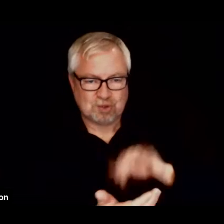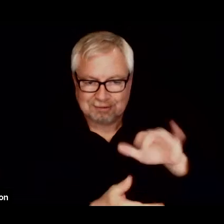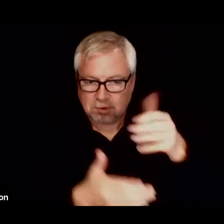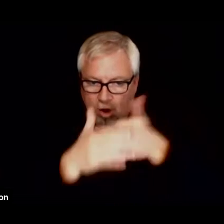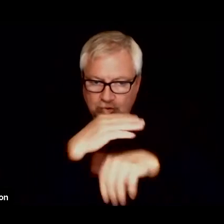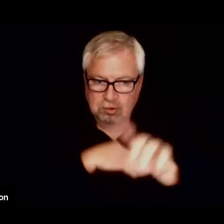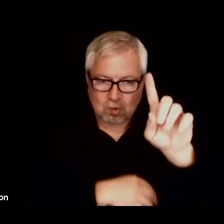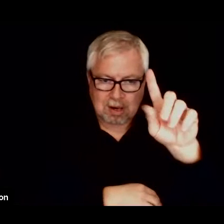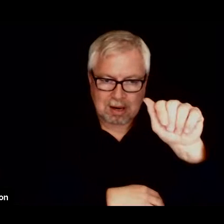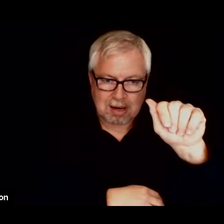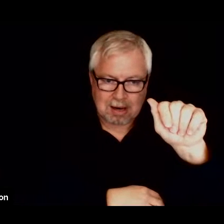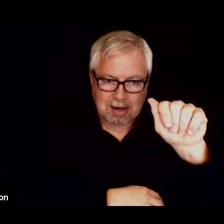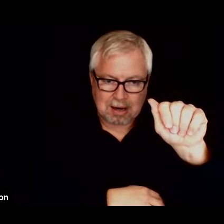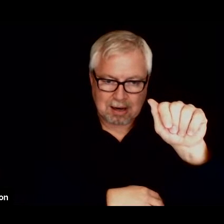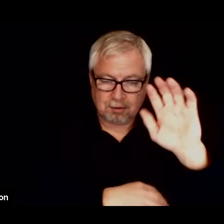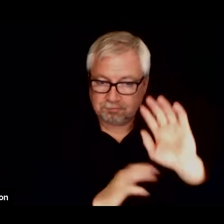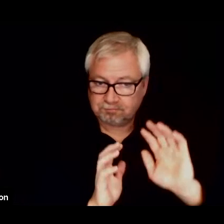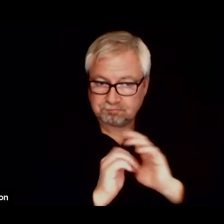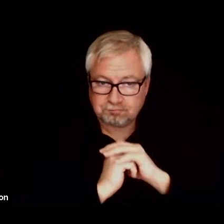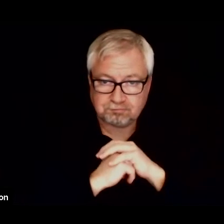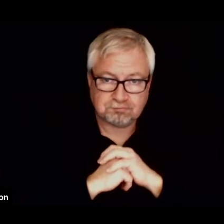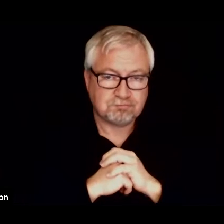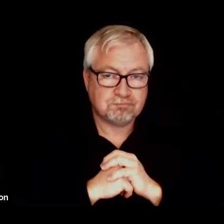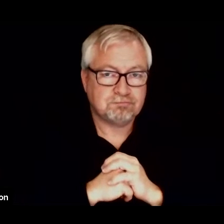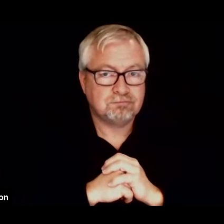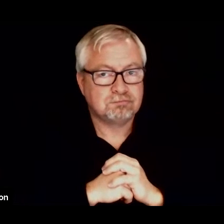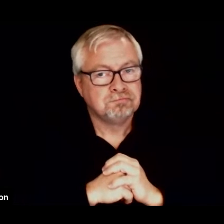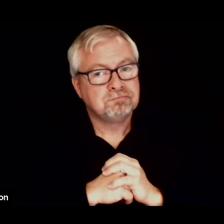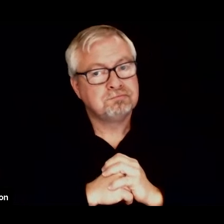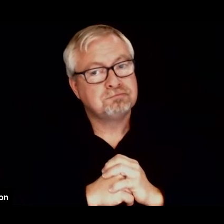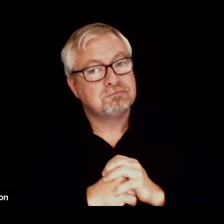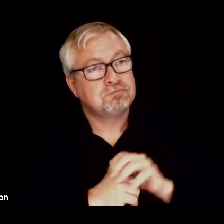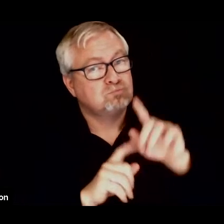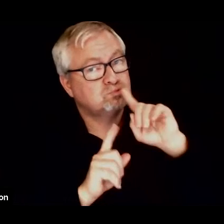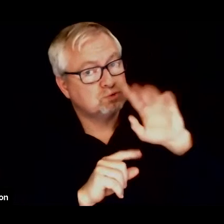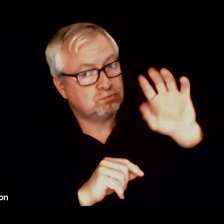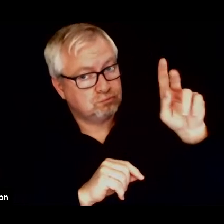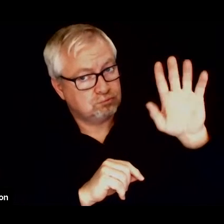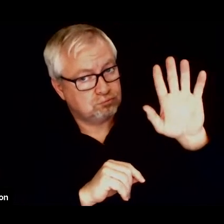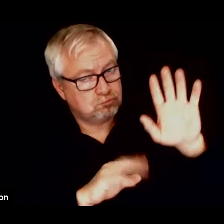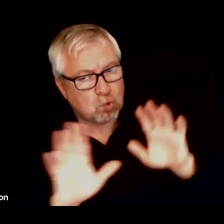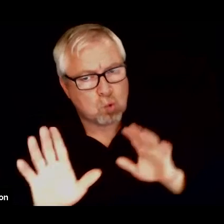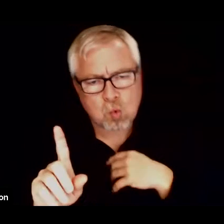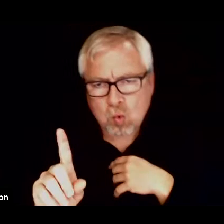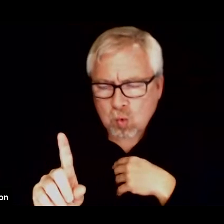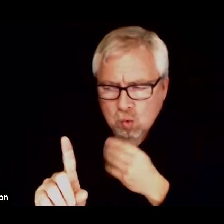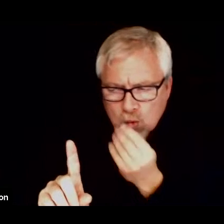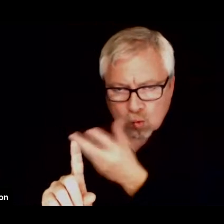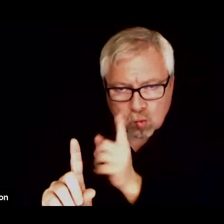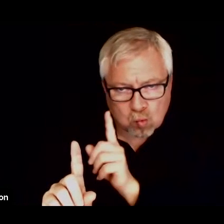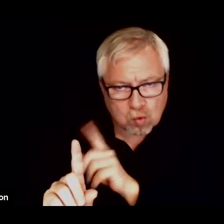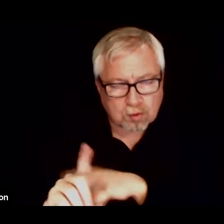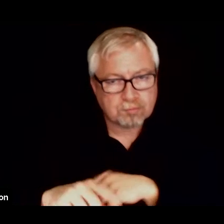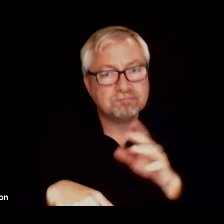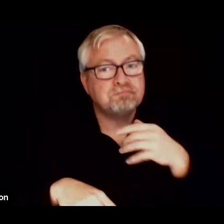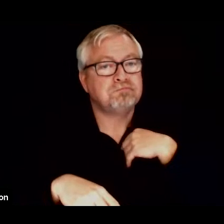the estimated thing oh as we say the estimate that we gave yesterday was about 500 000